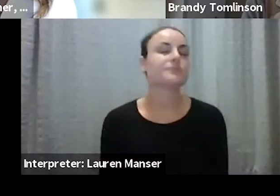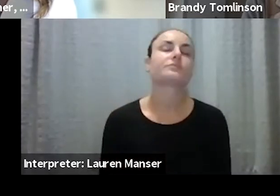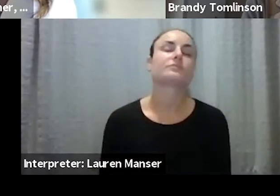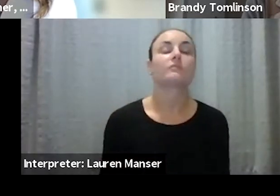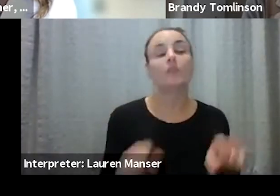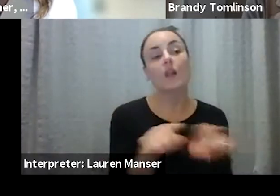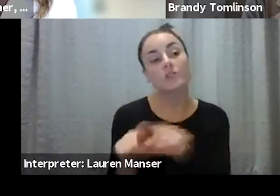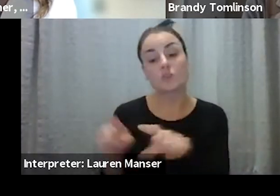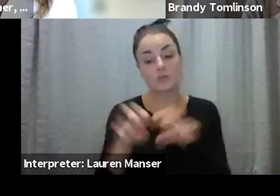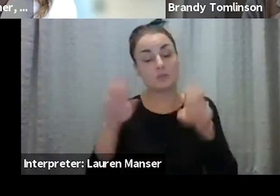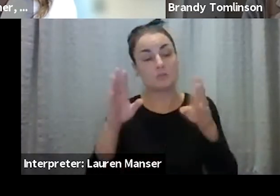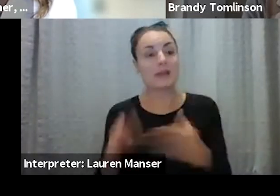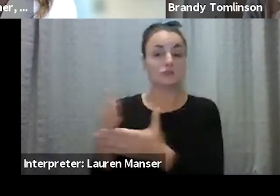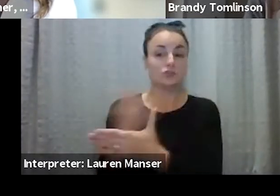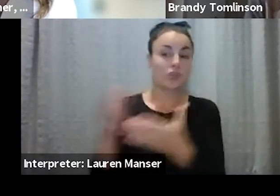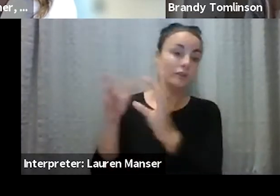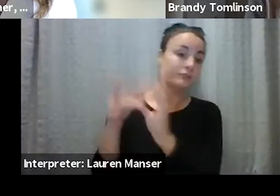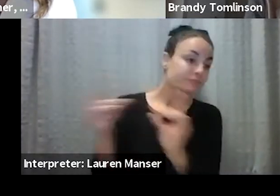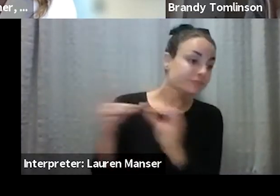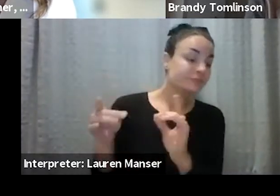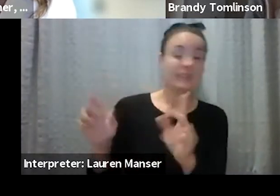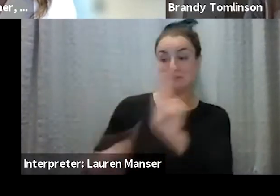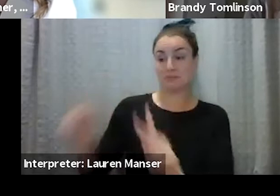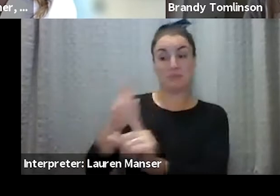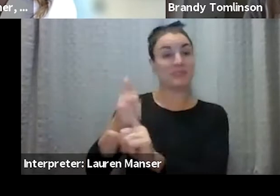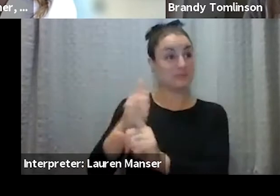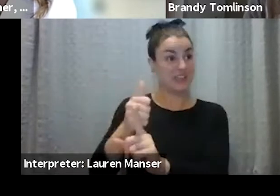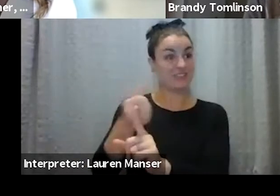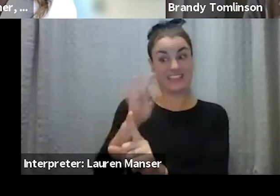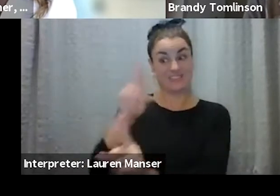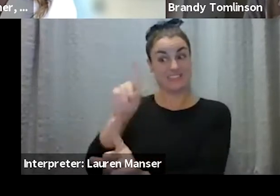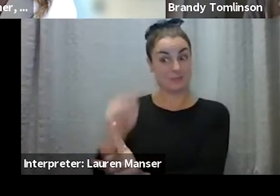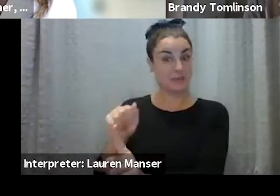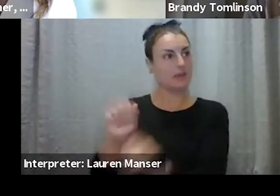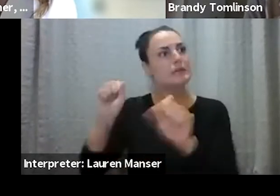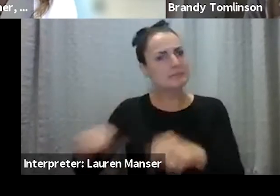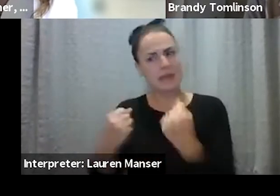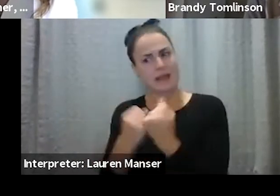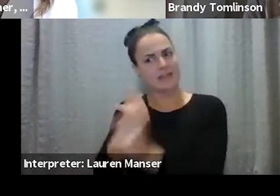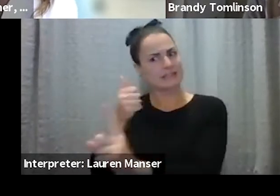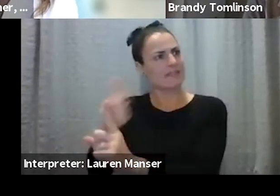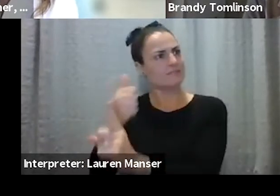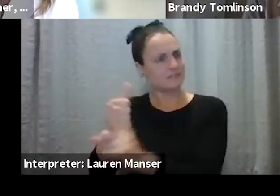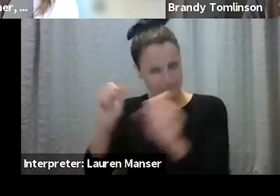that people with disabilities can be their own advocates, and hold the power to change stigmatization